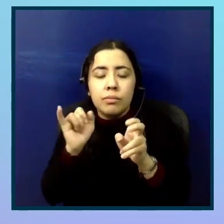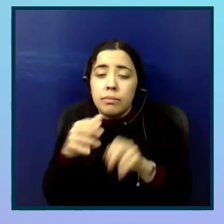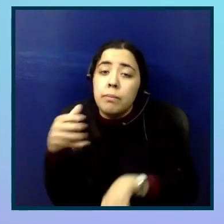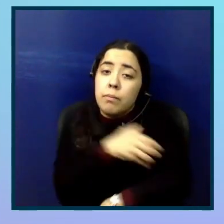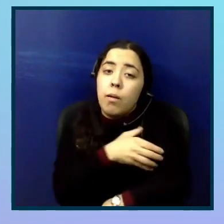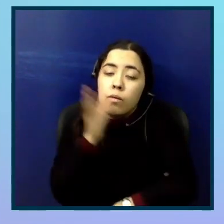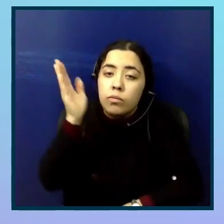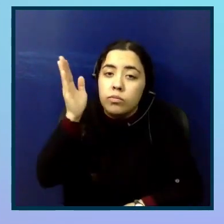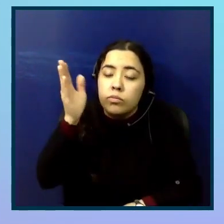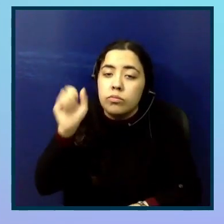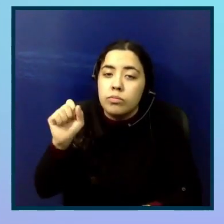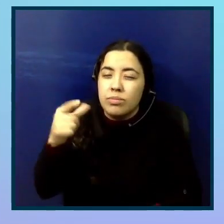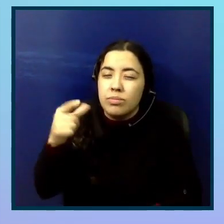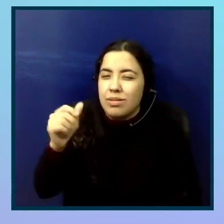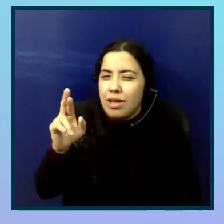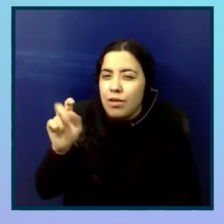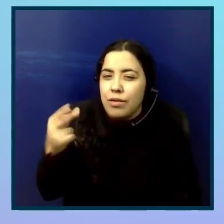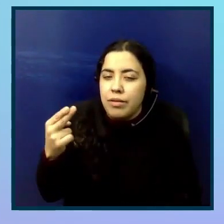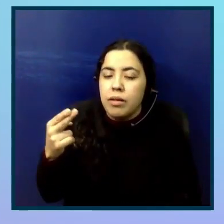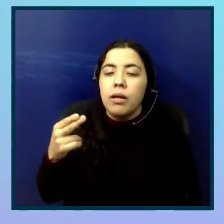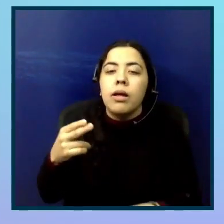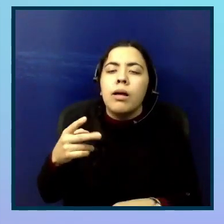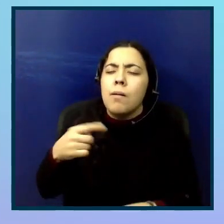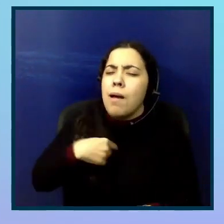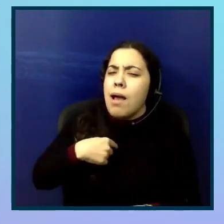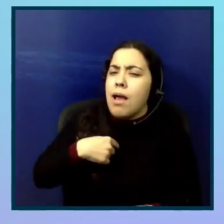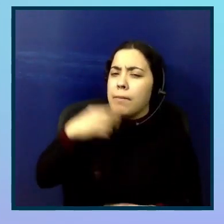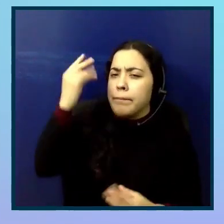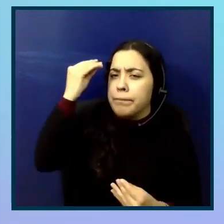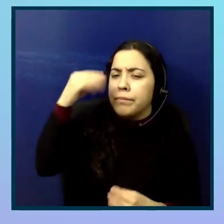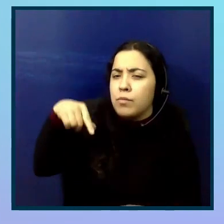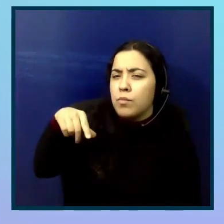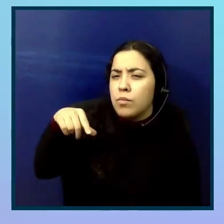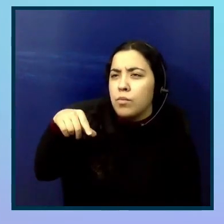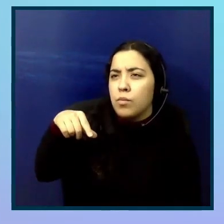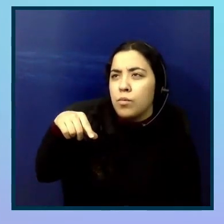I also think that quantitative data is probably a lot of times misleading